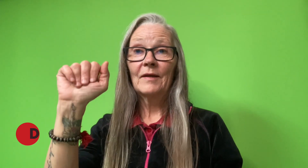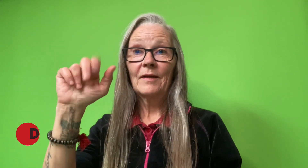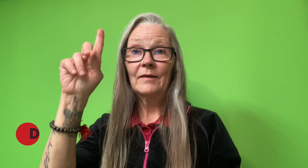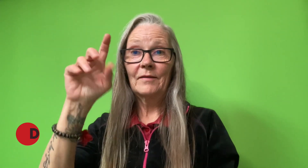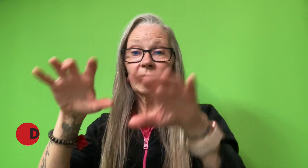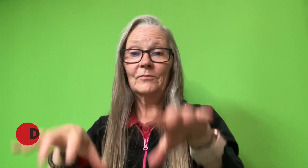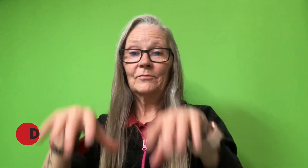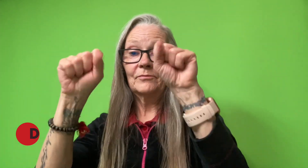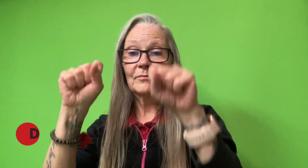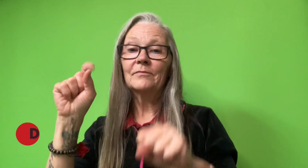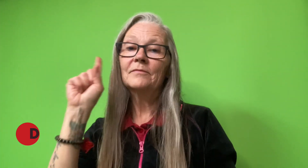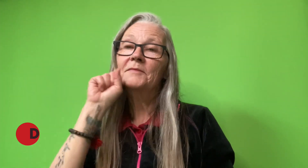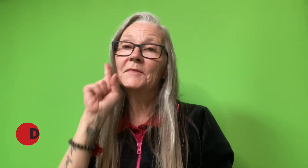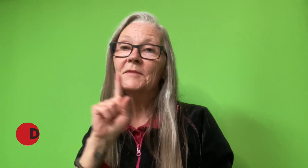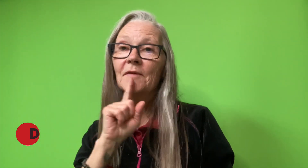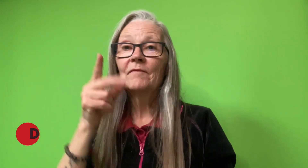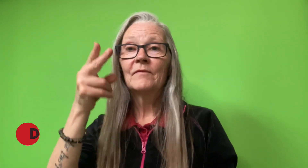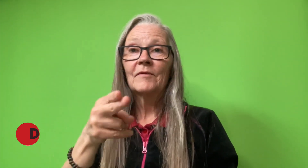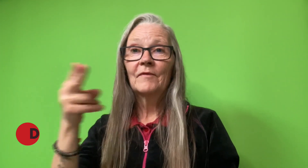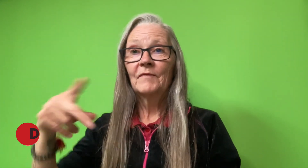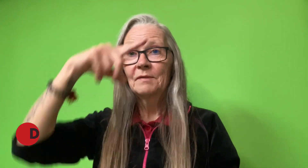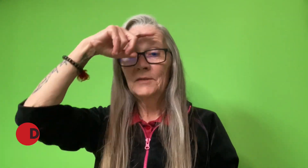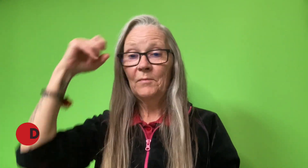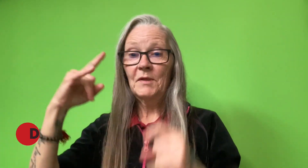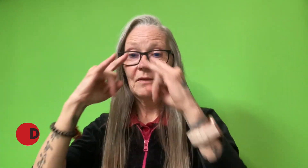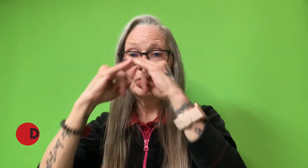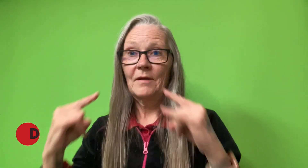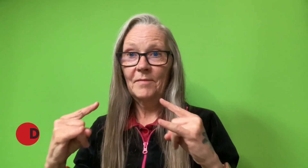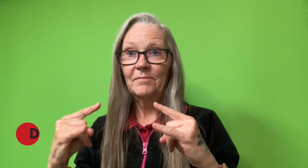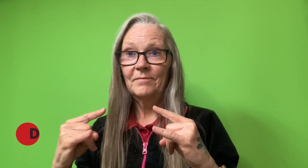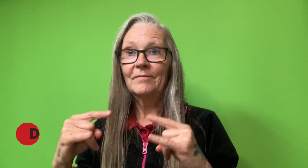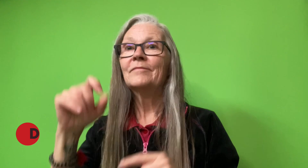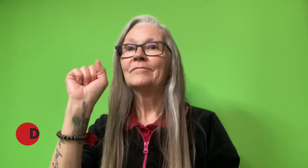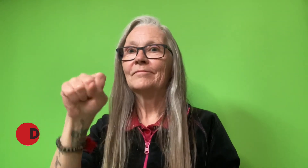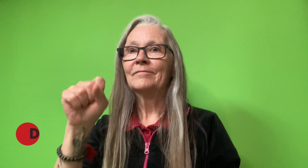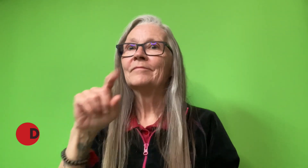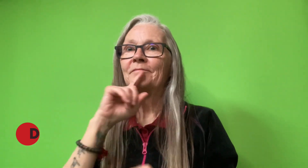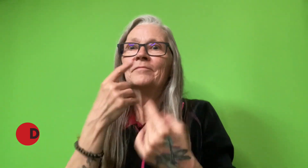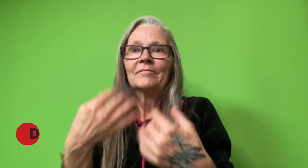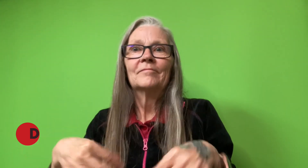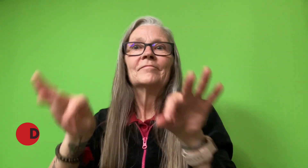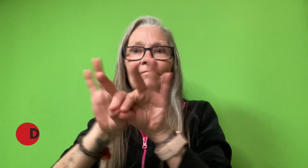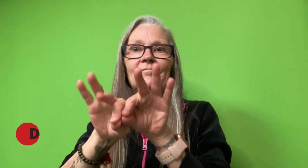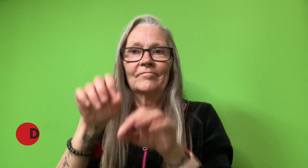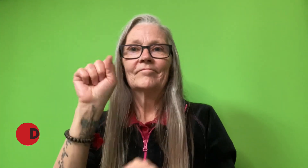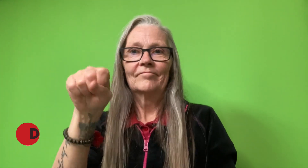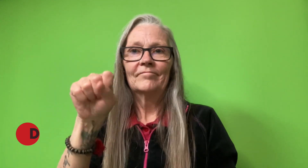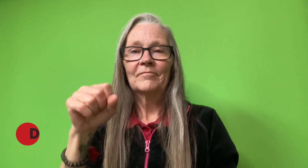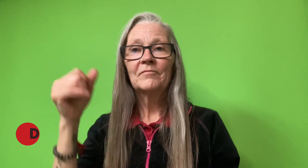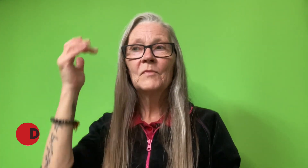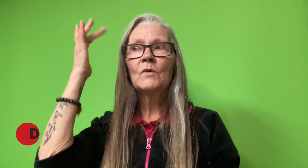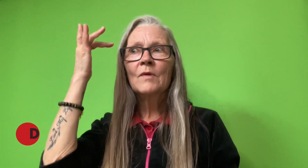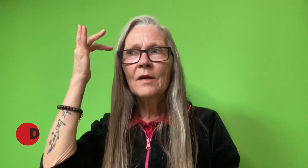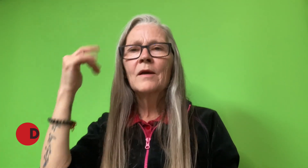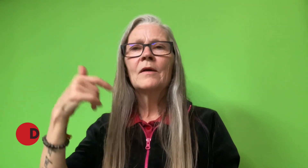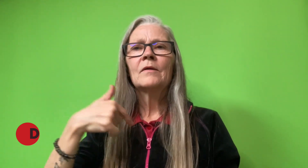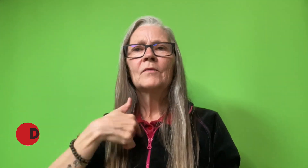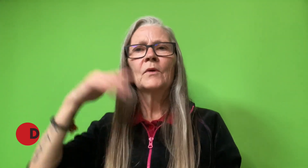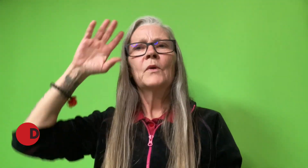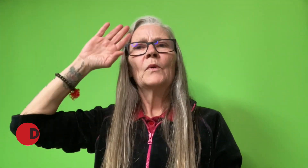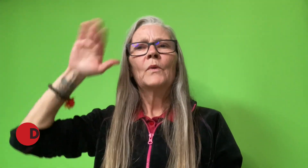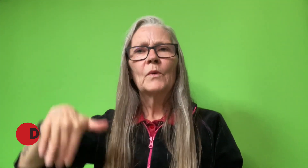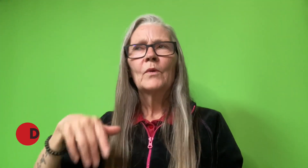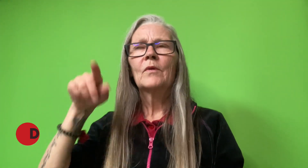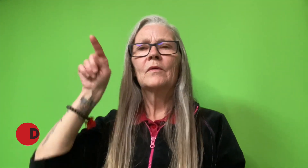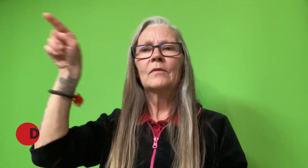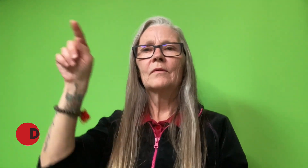OVAD hosts the Deaf and Hard of Hearing Camp which is key because